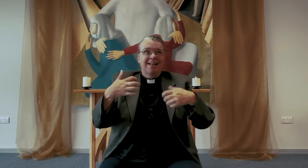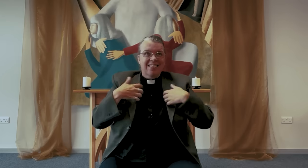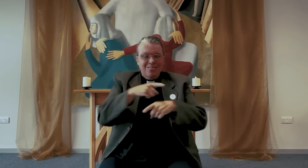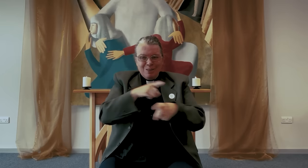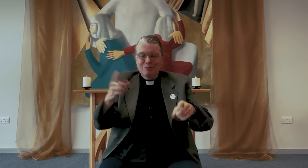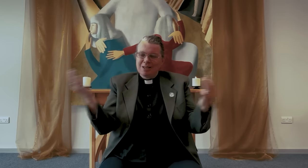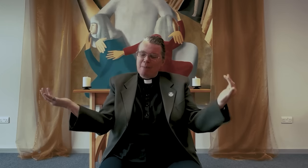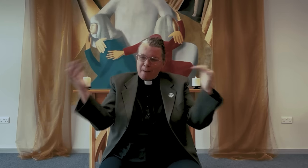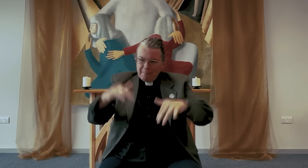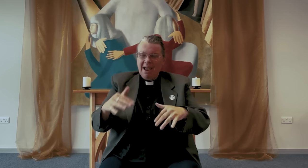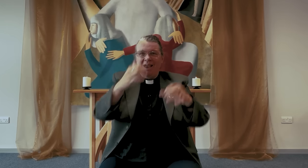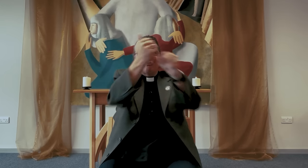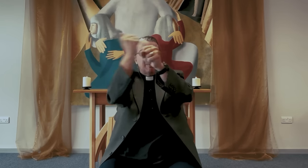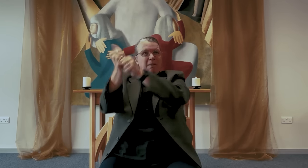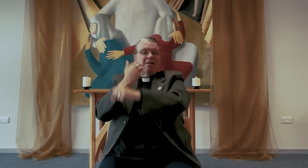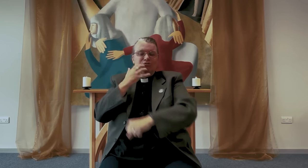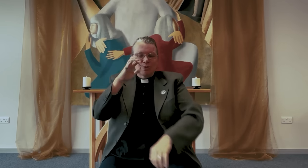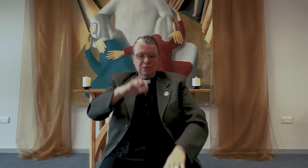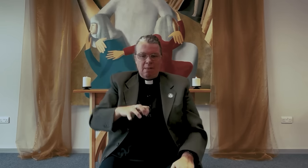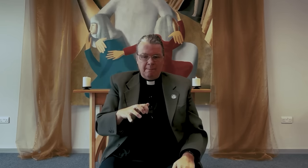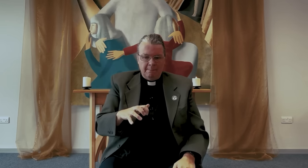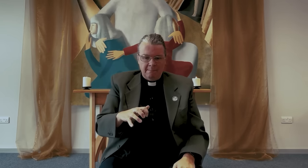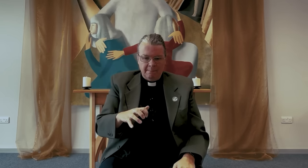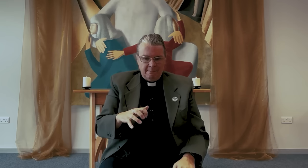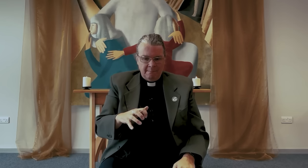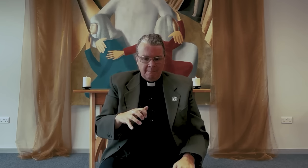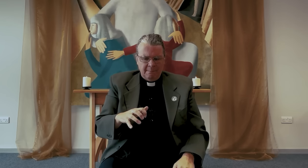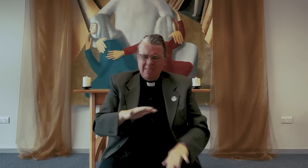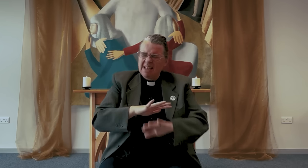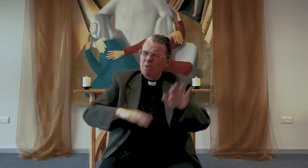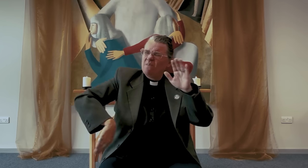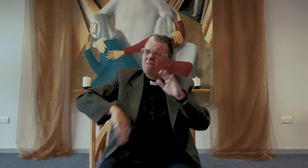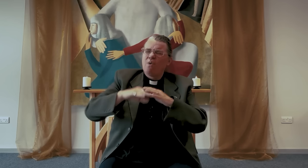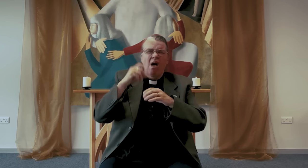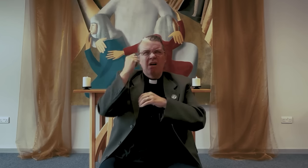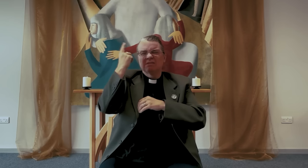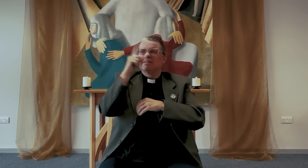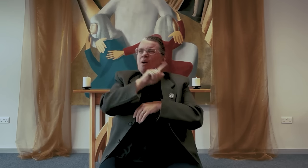and rebuild it, but they only dimly know why.